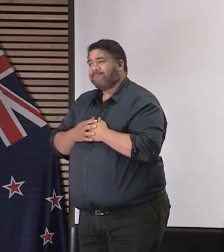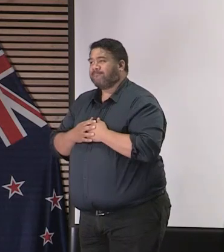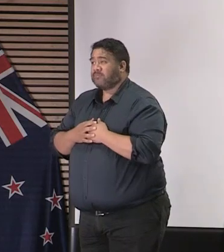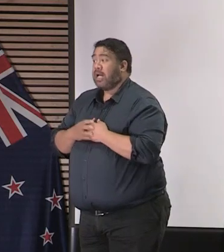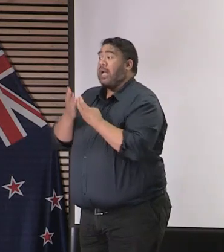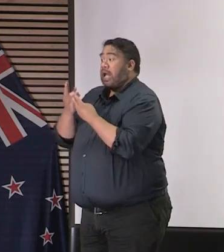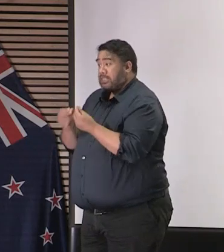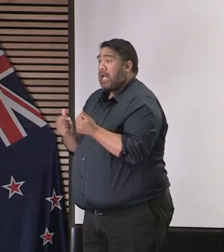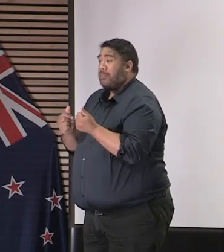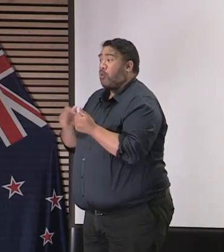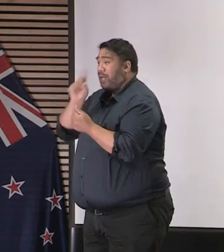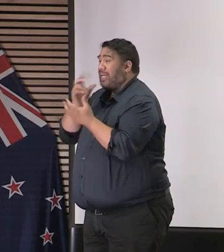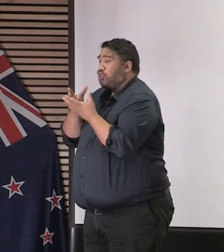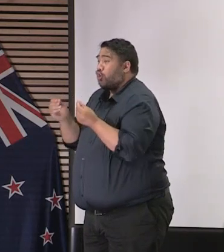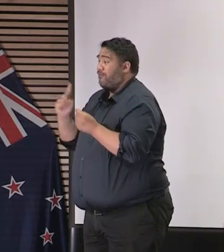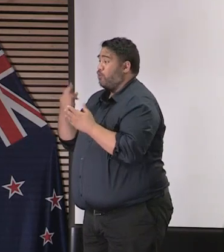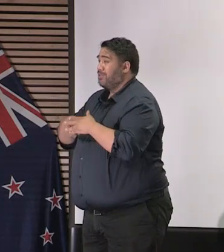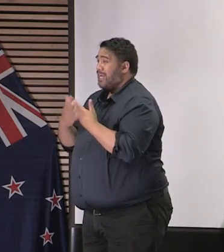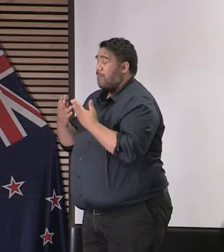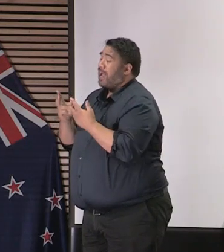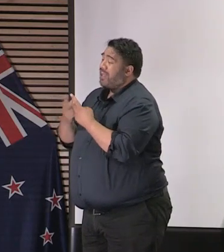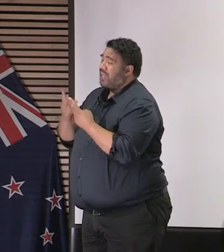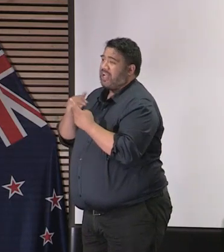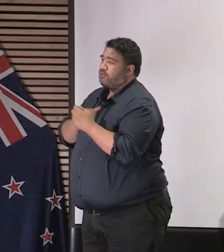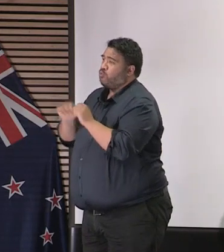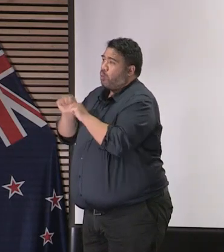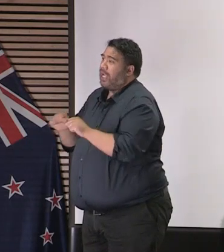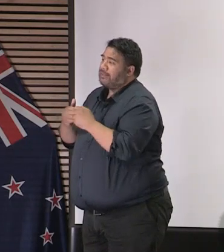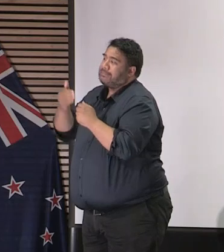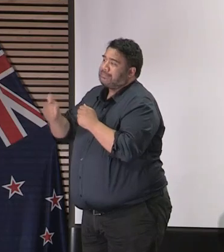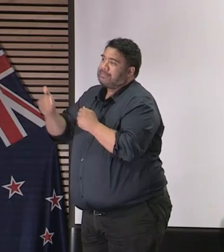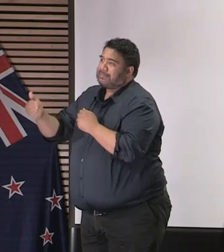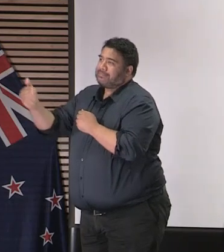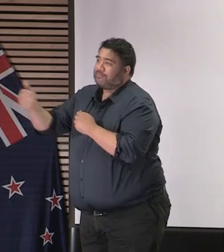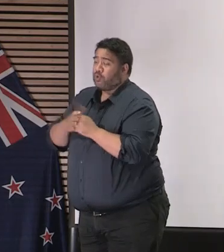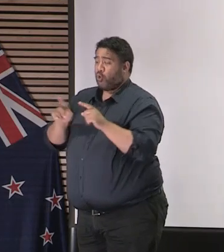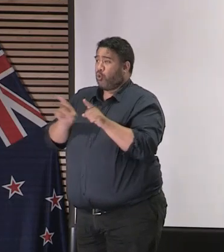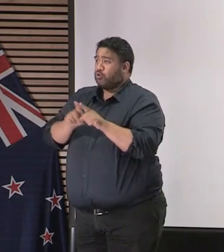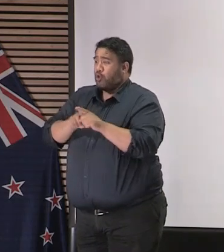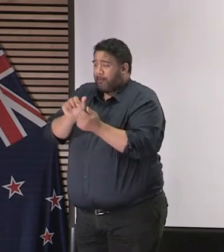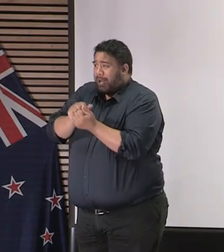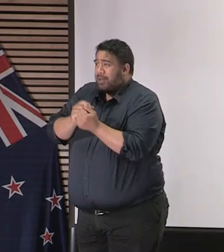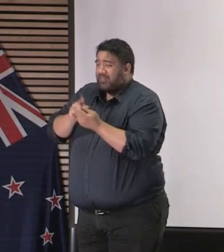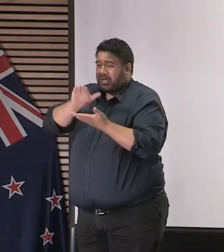children in them that don't have access to the internet at the moment and we won't be able to have all of that